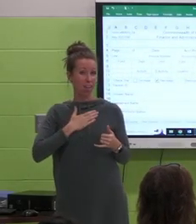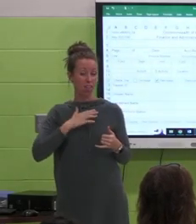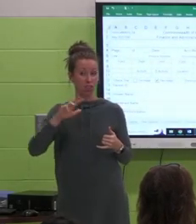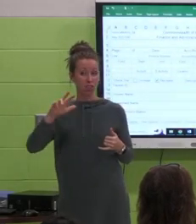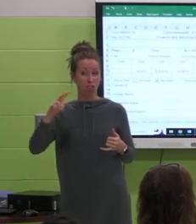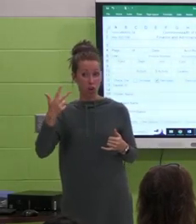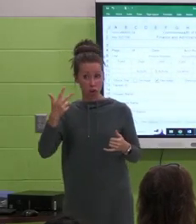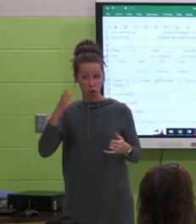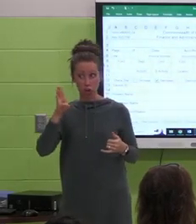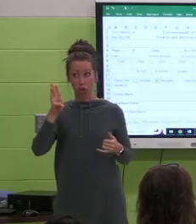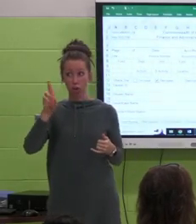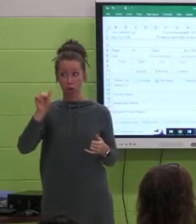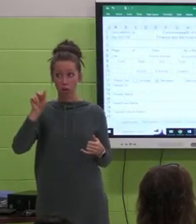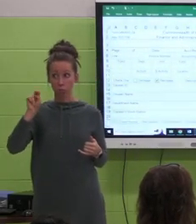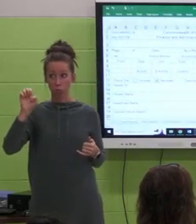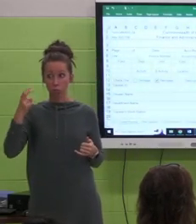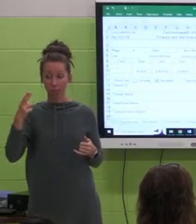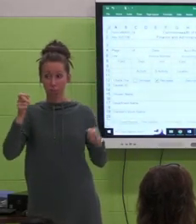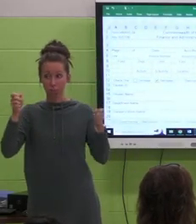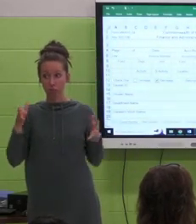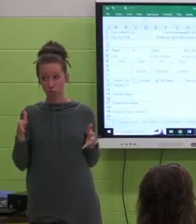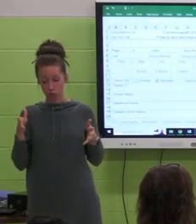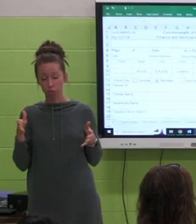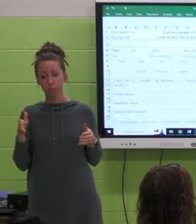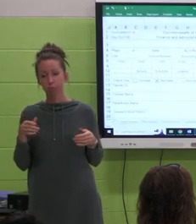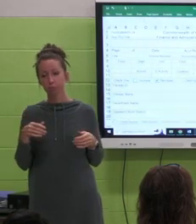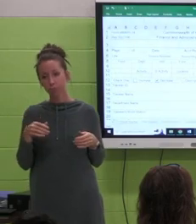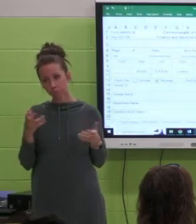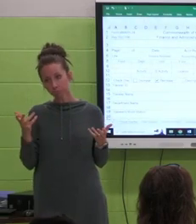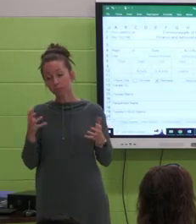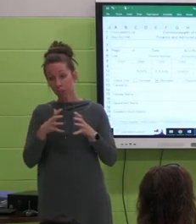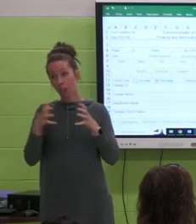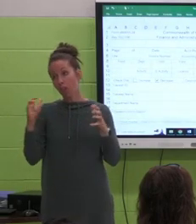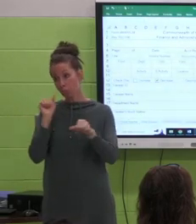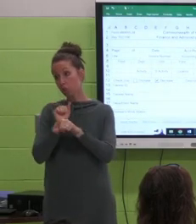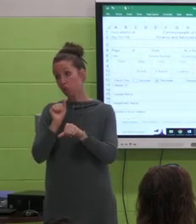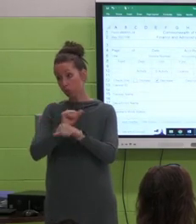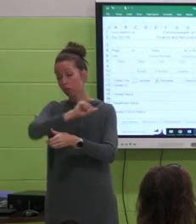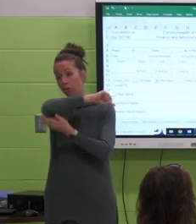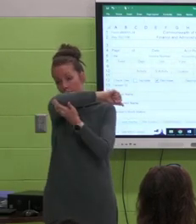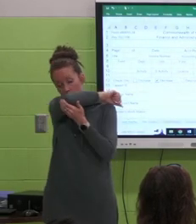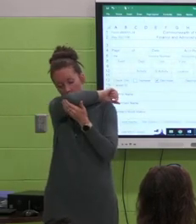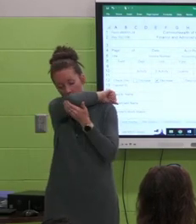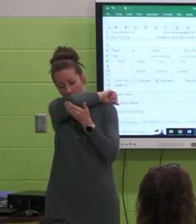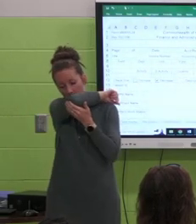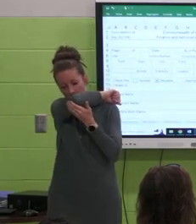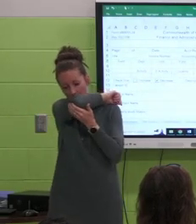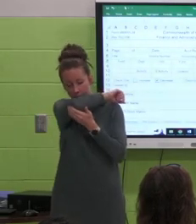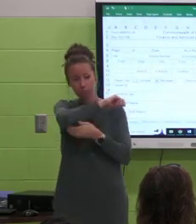it's my third one you know um because it's a lot of work you know and what you all do here is not